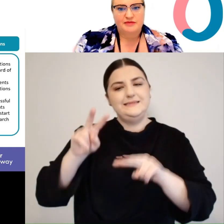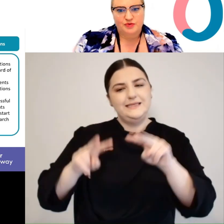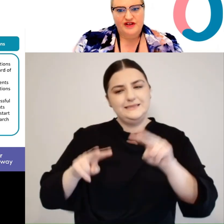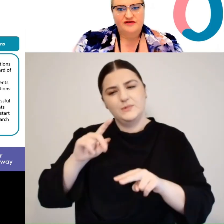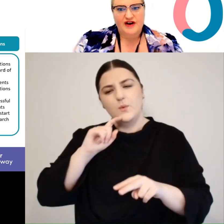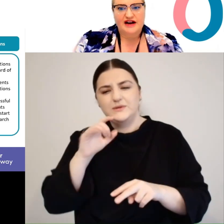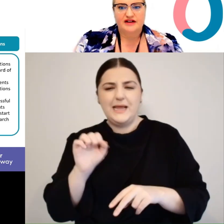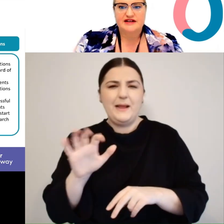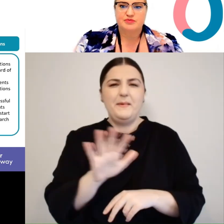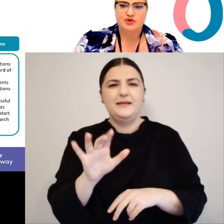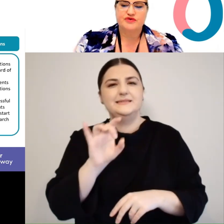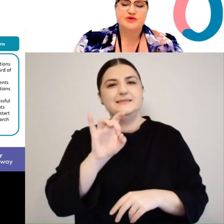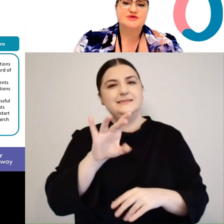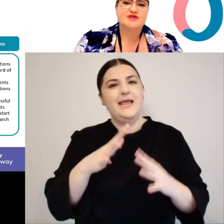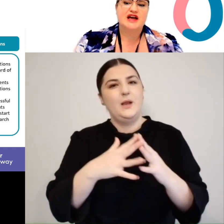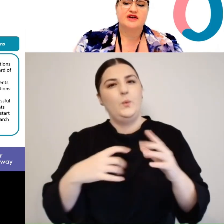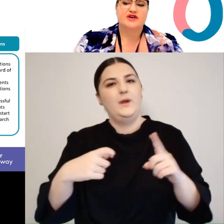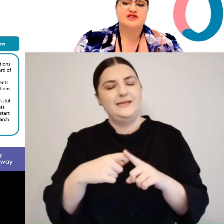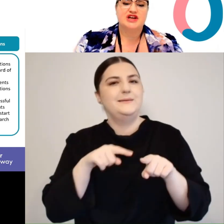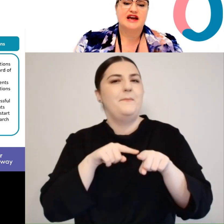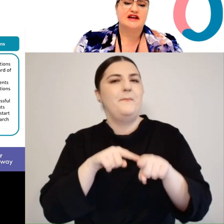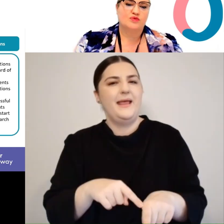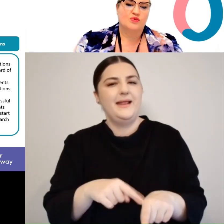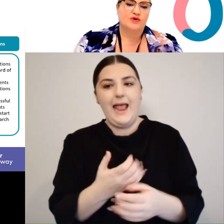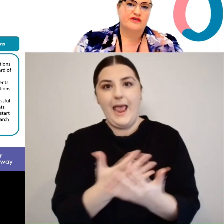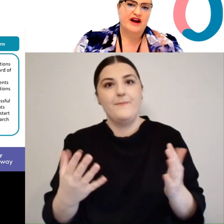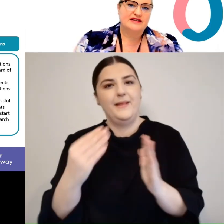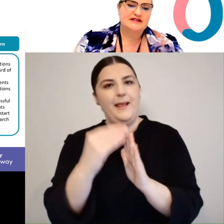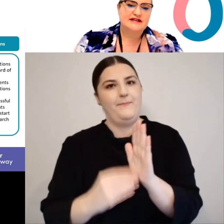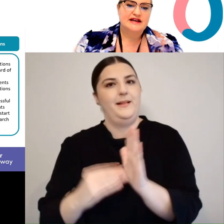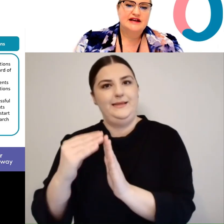The department will then finalise approvals and negotiate and award Grants.